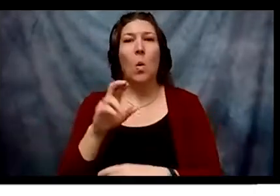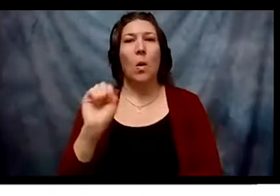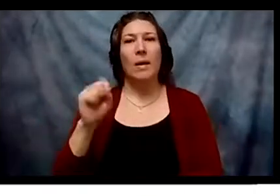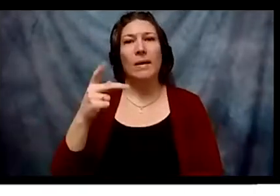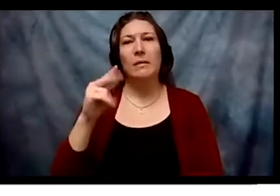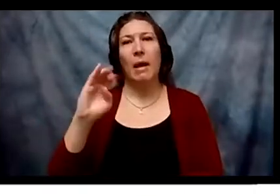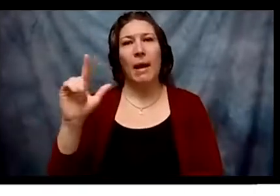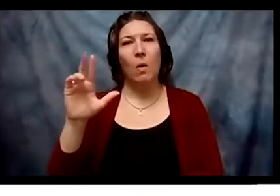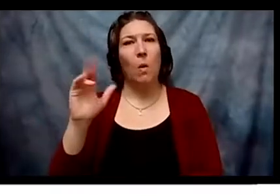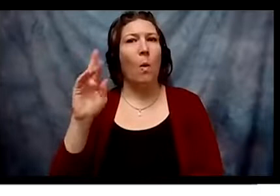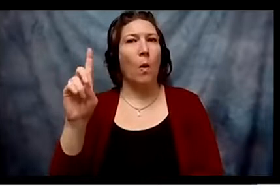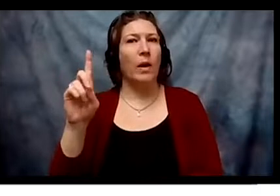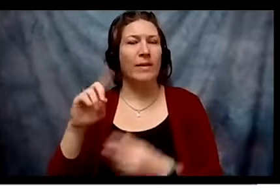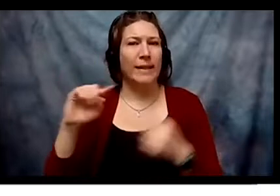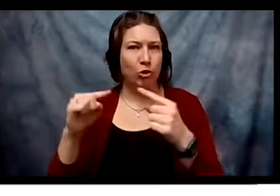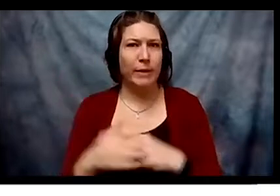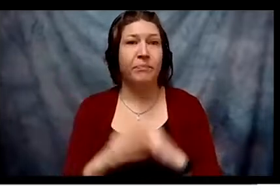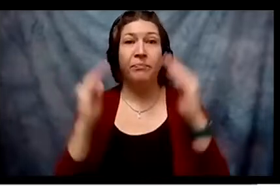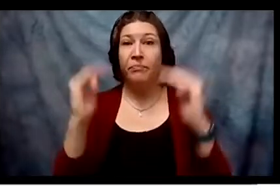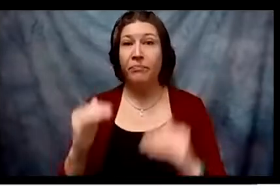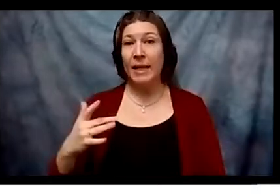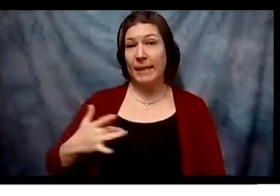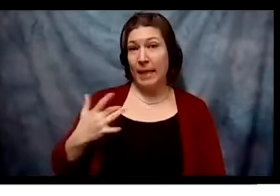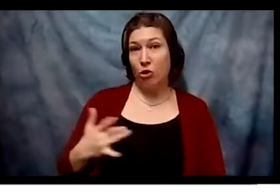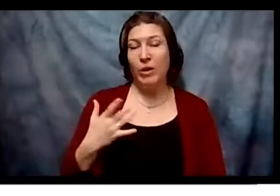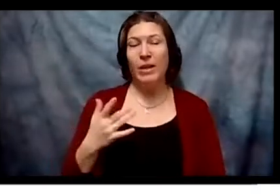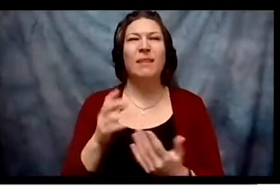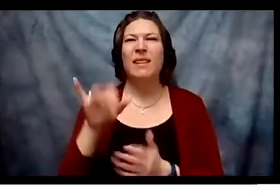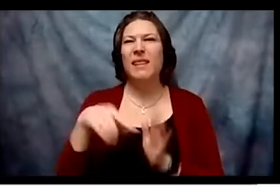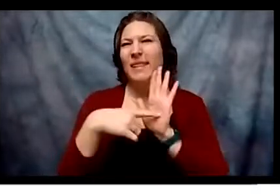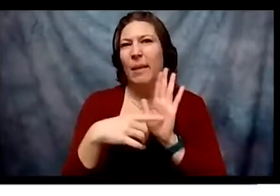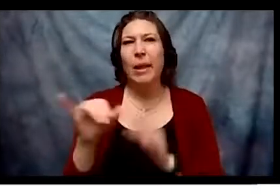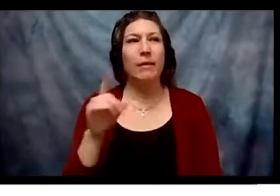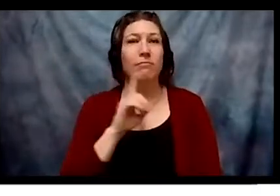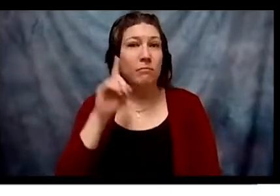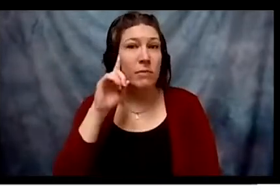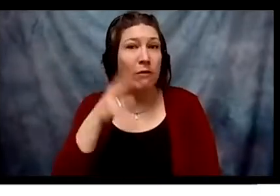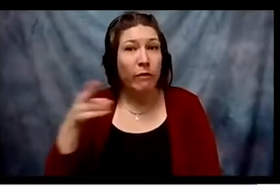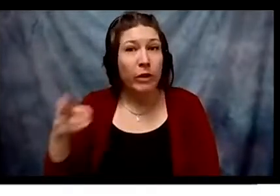Sensory disabilities such as deaf and hard of hearing